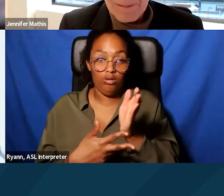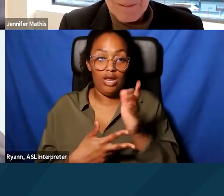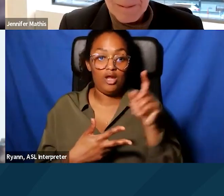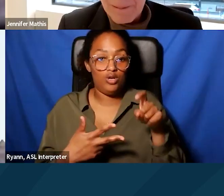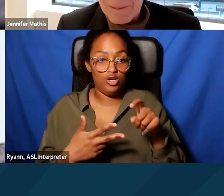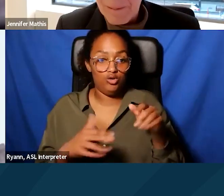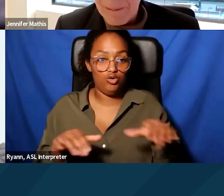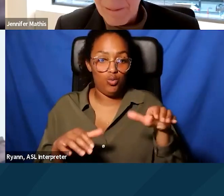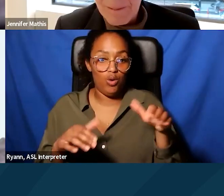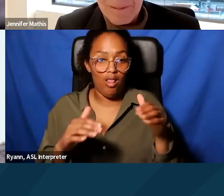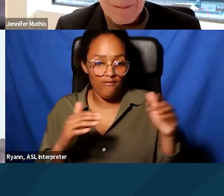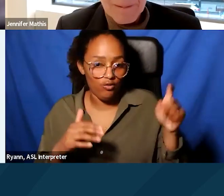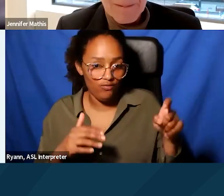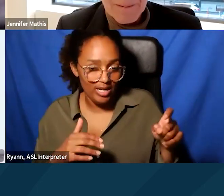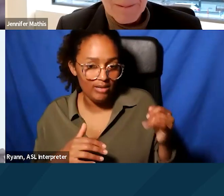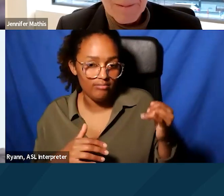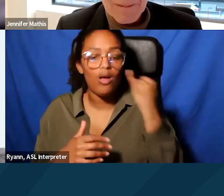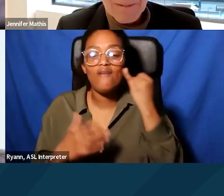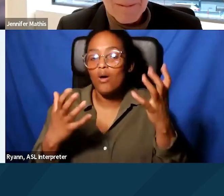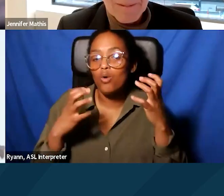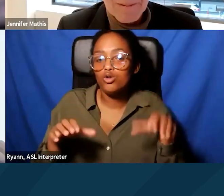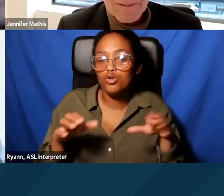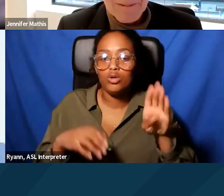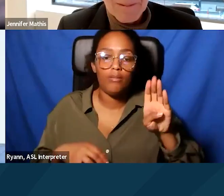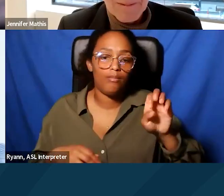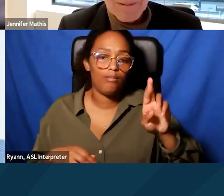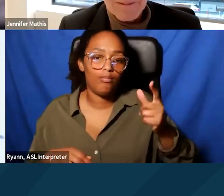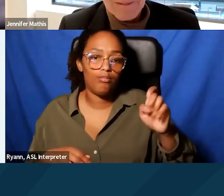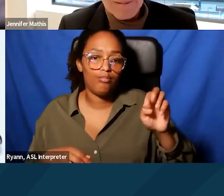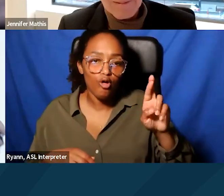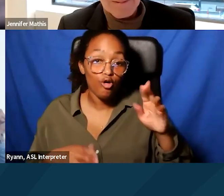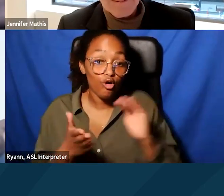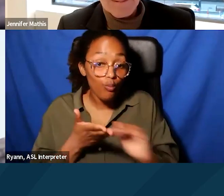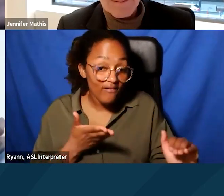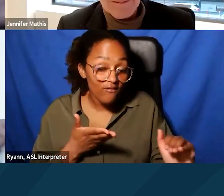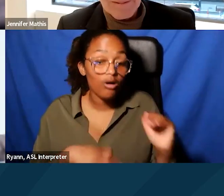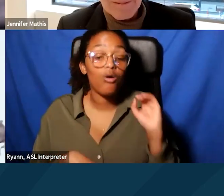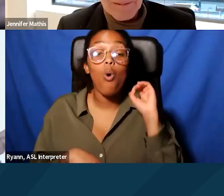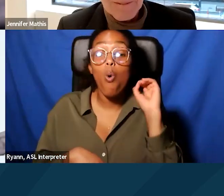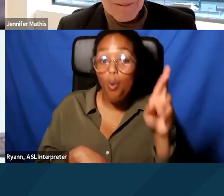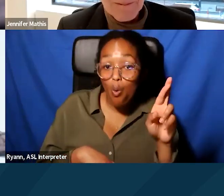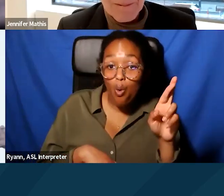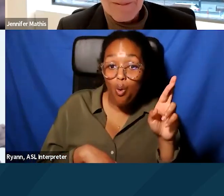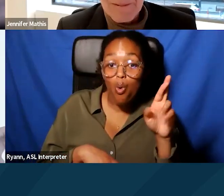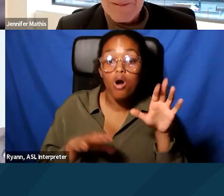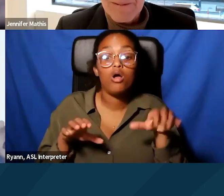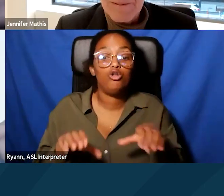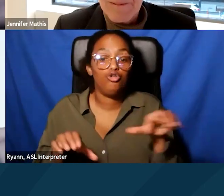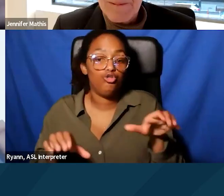or do consumer directed services and I wanted to do the consumer directed services, I didn't